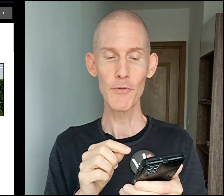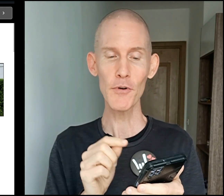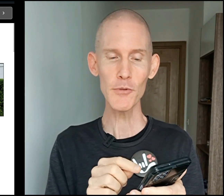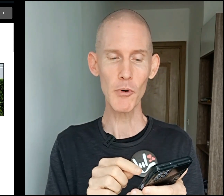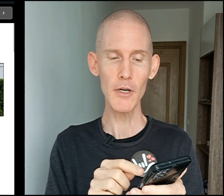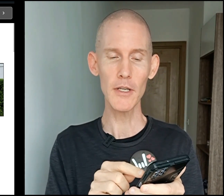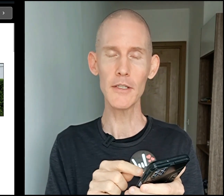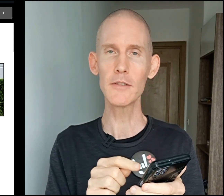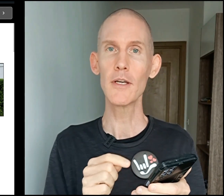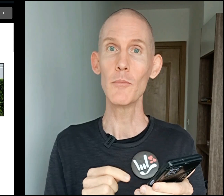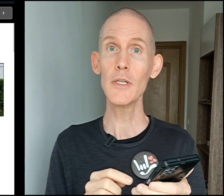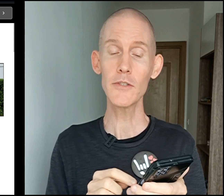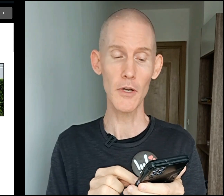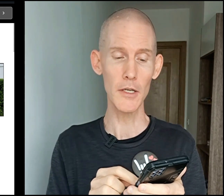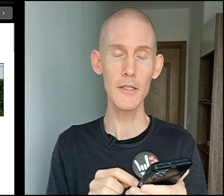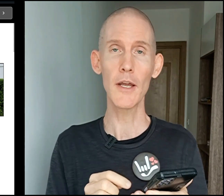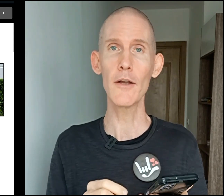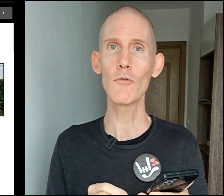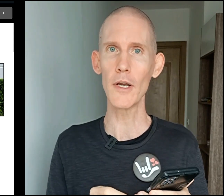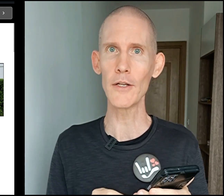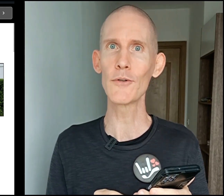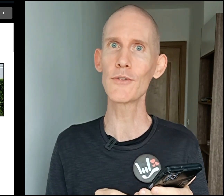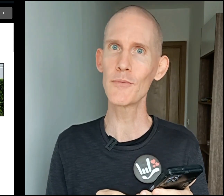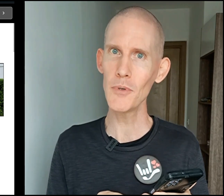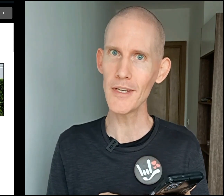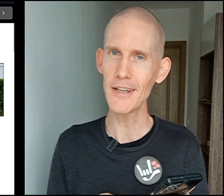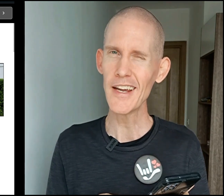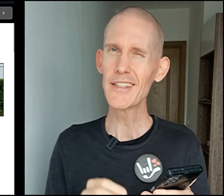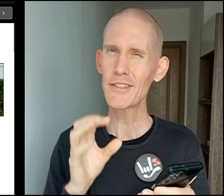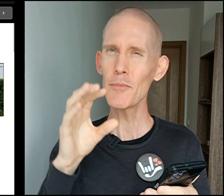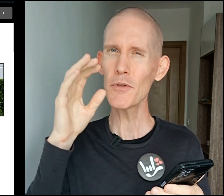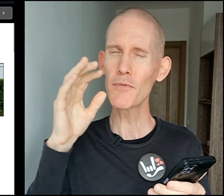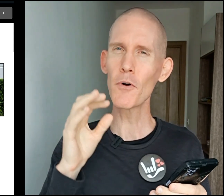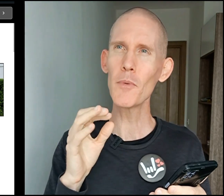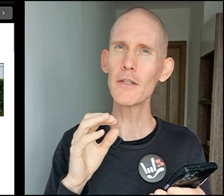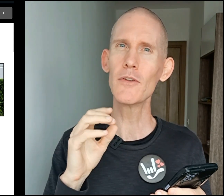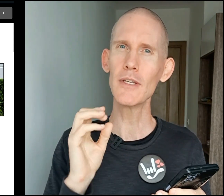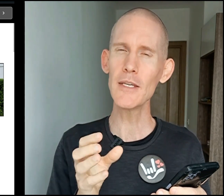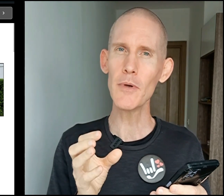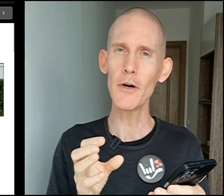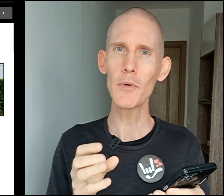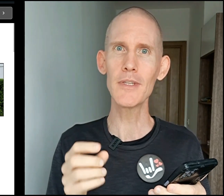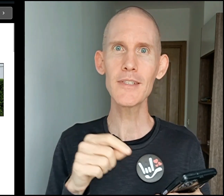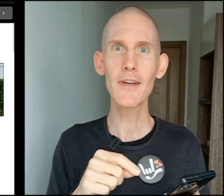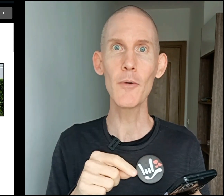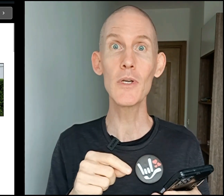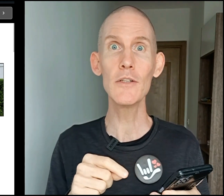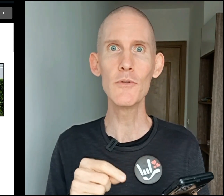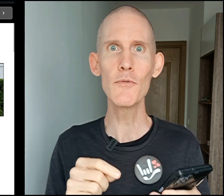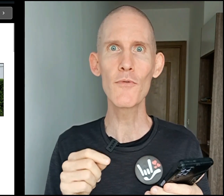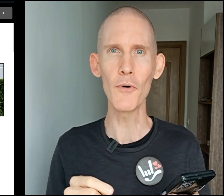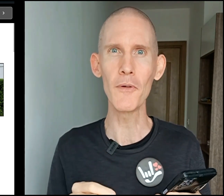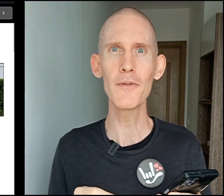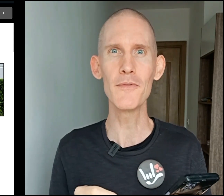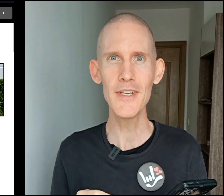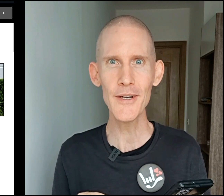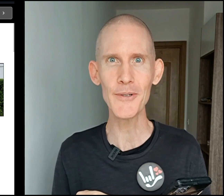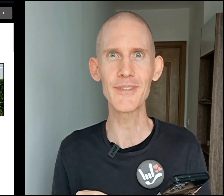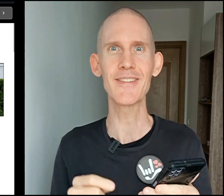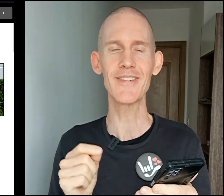so, the first part is me signing at regular speed similar format to the email, but this time we can do full videos